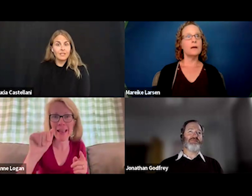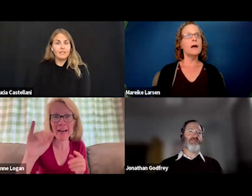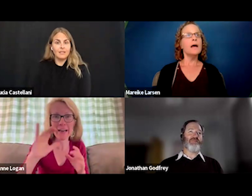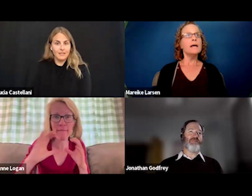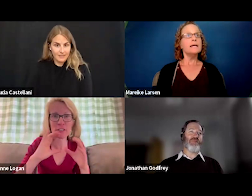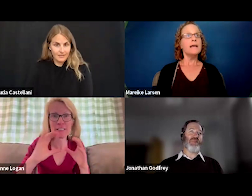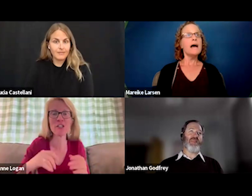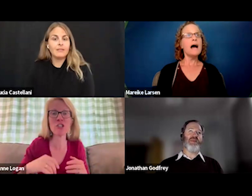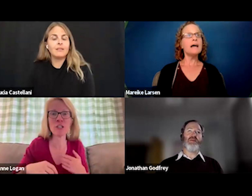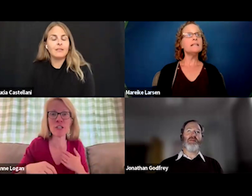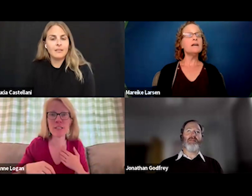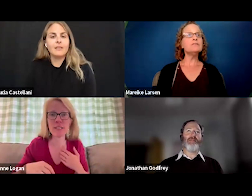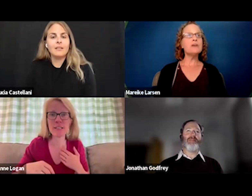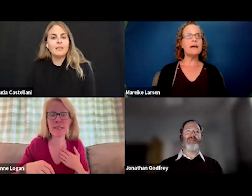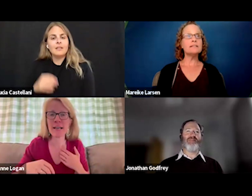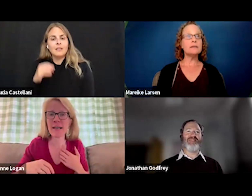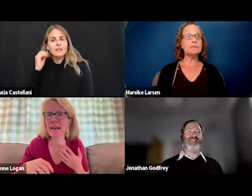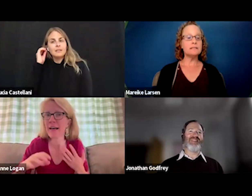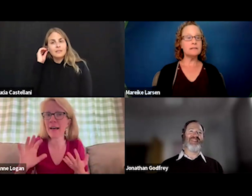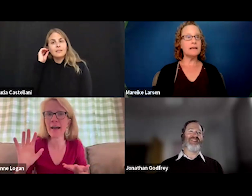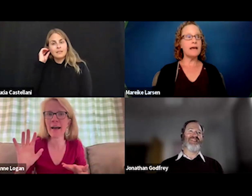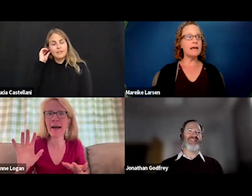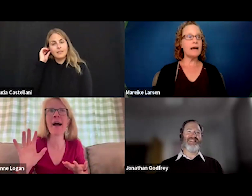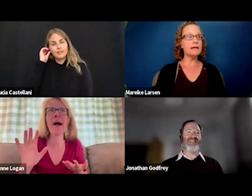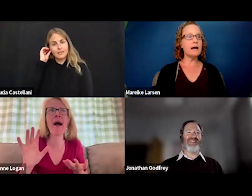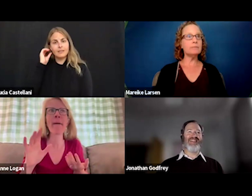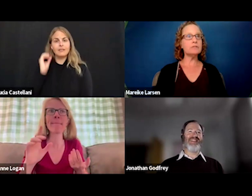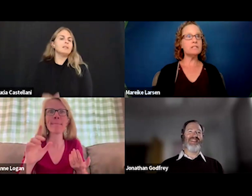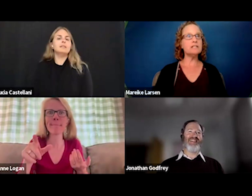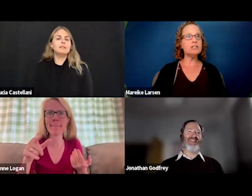Yeah, I'd love to add something to the AI conversation.